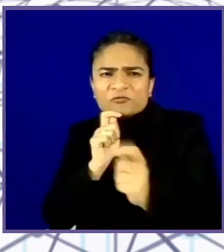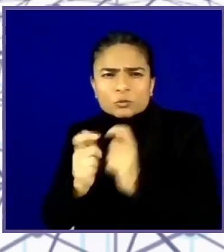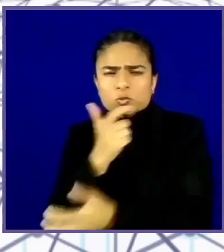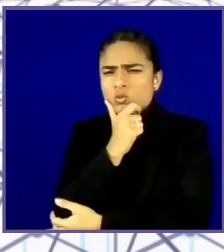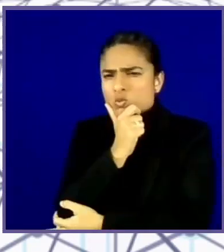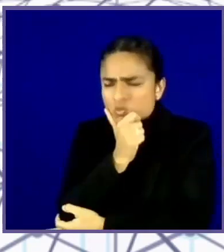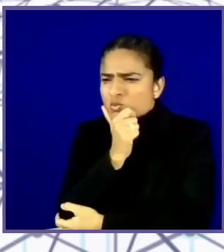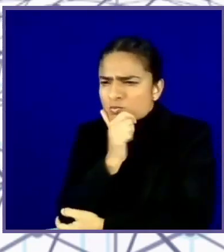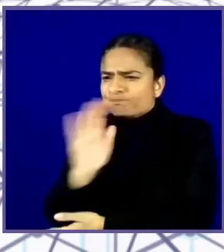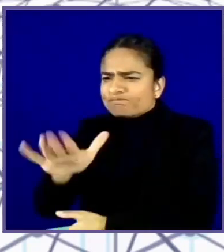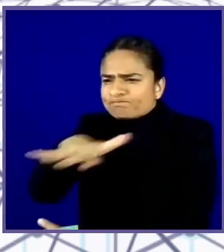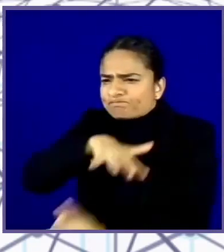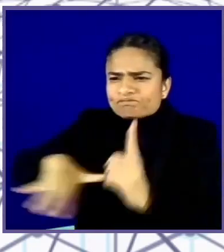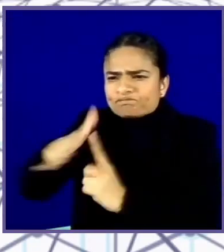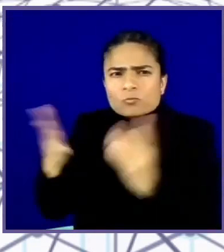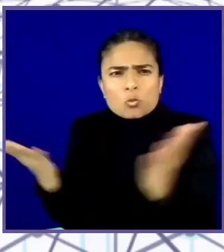values and interests.